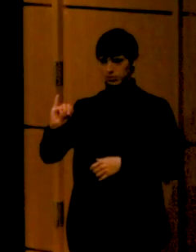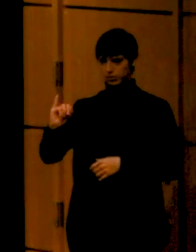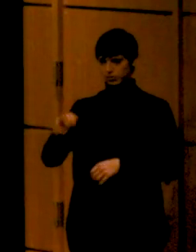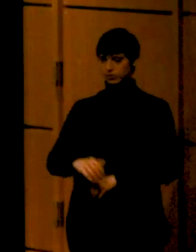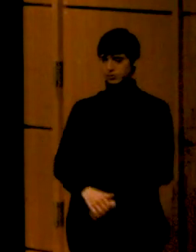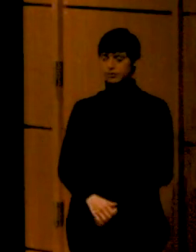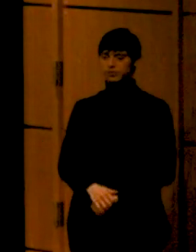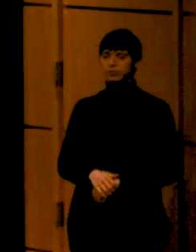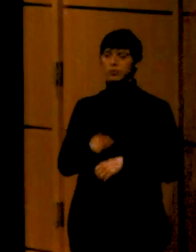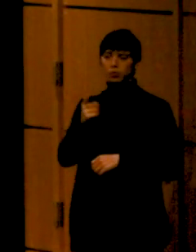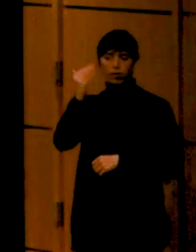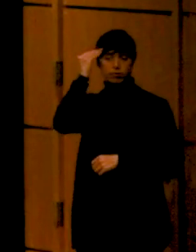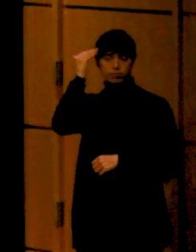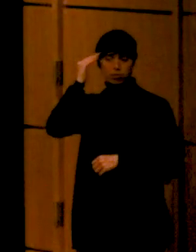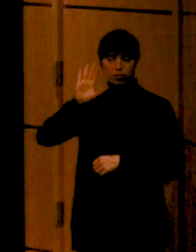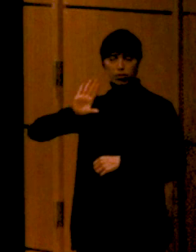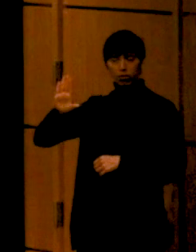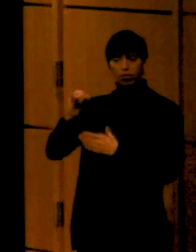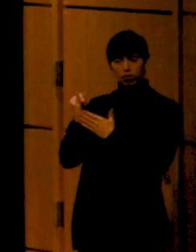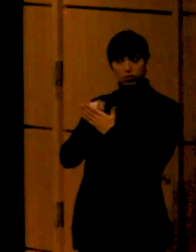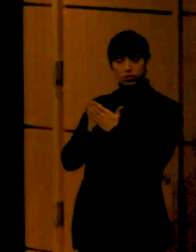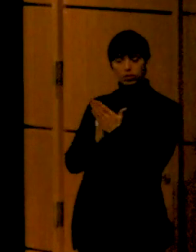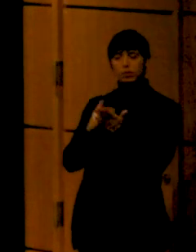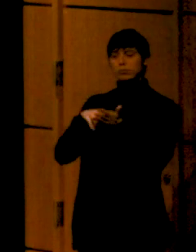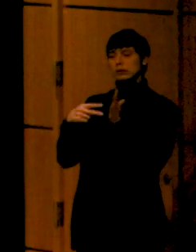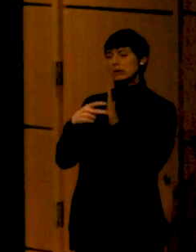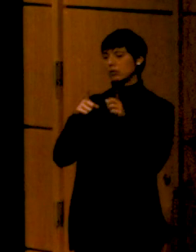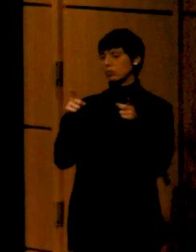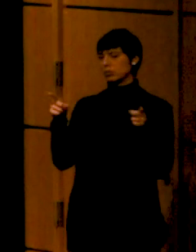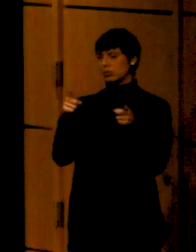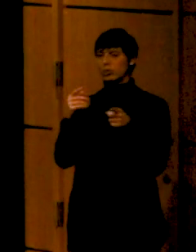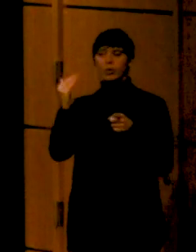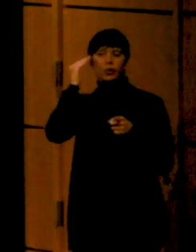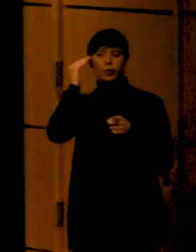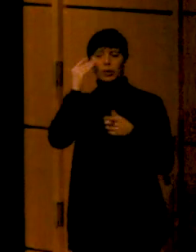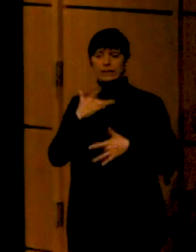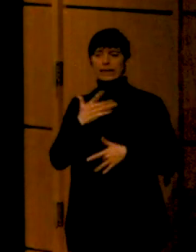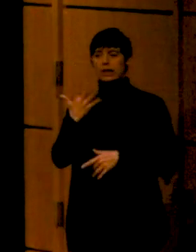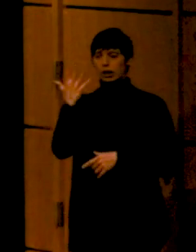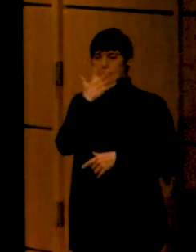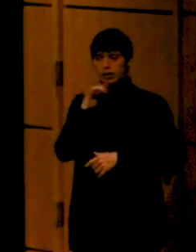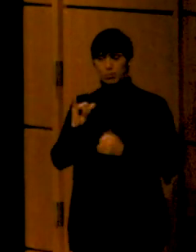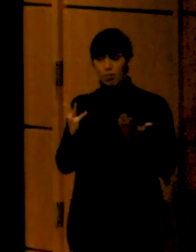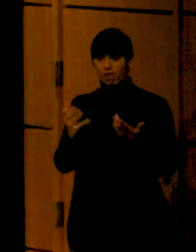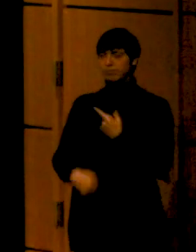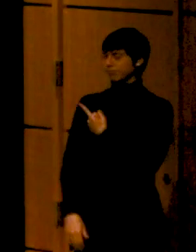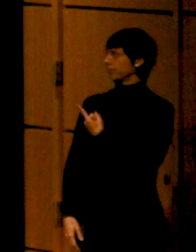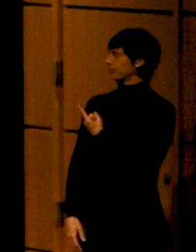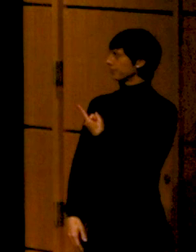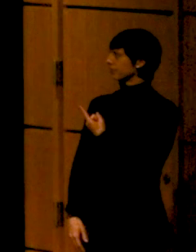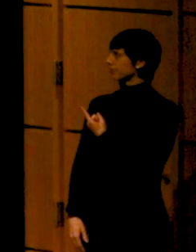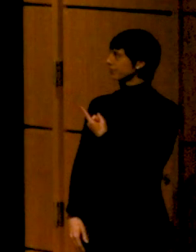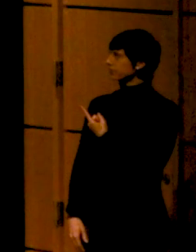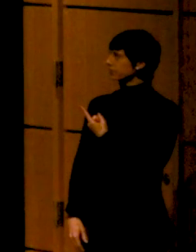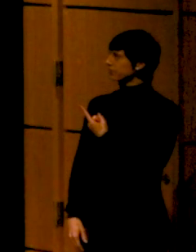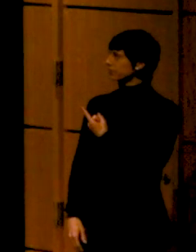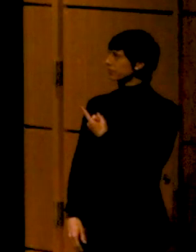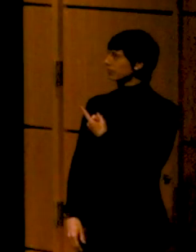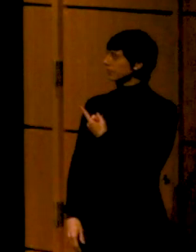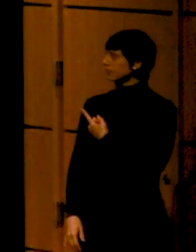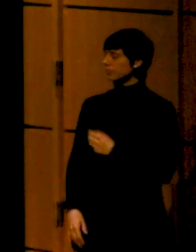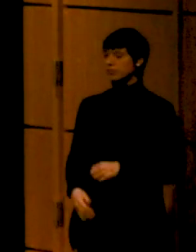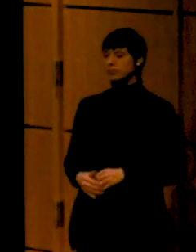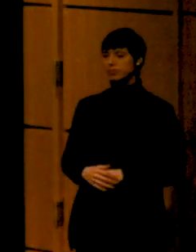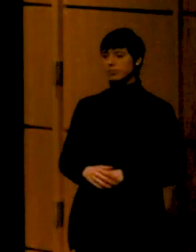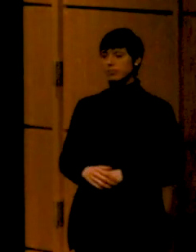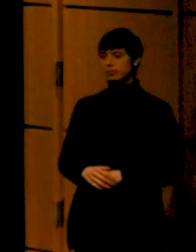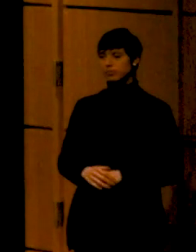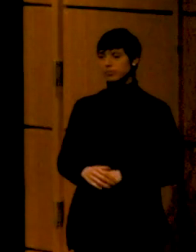If you know Arnoldi's art, you know that it more often looks like this, real twigs, highly